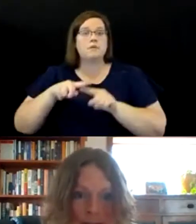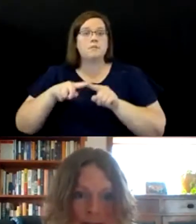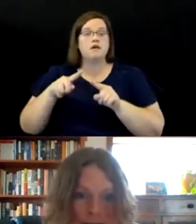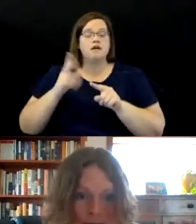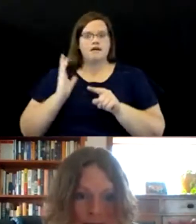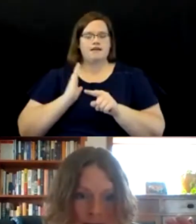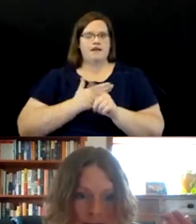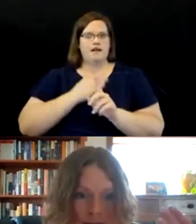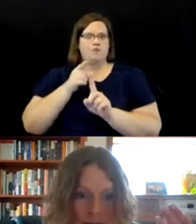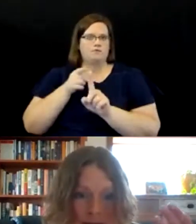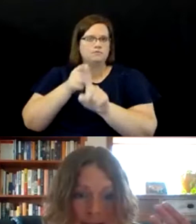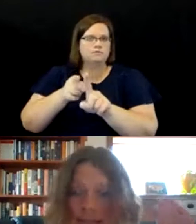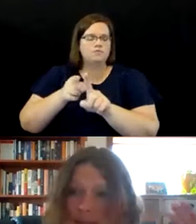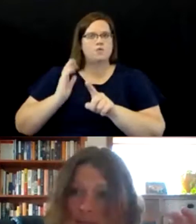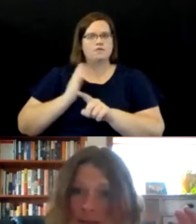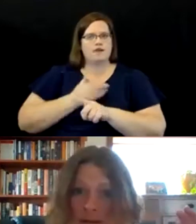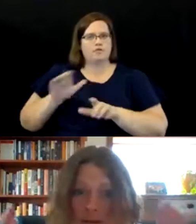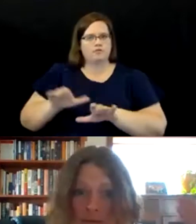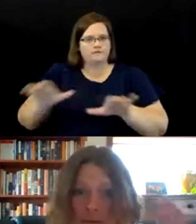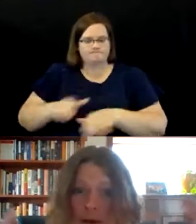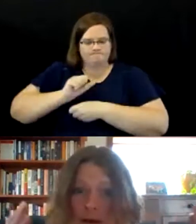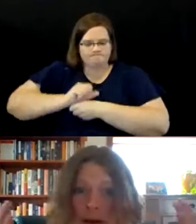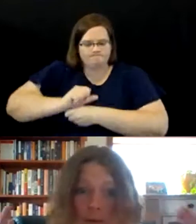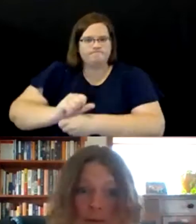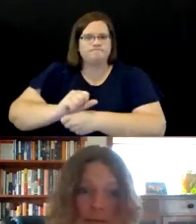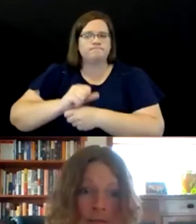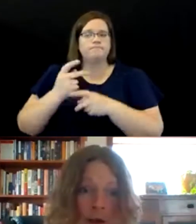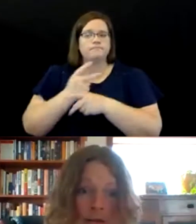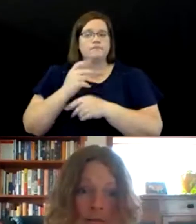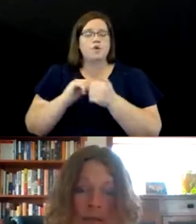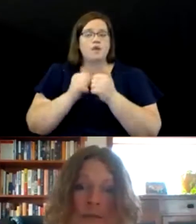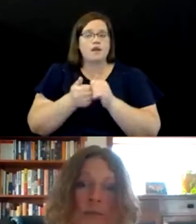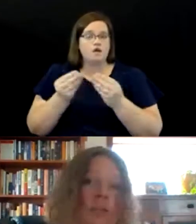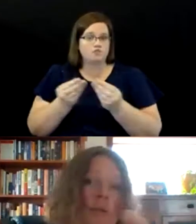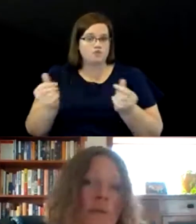to contend with and figure out how we're going to solve is reaching those